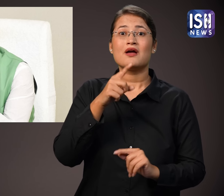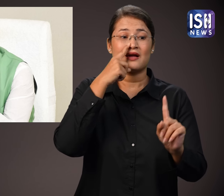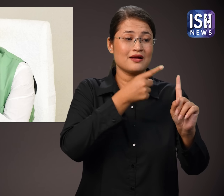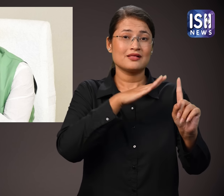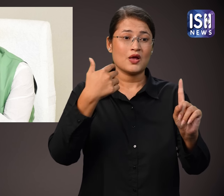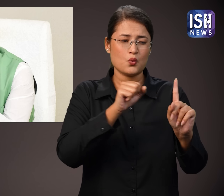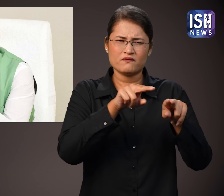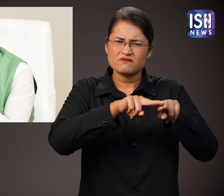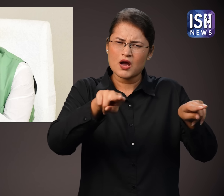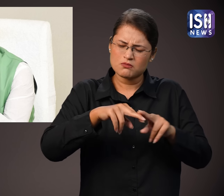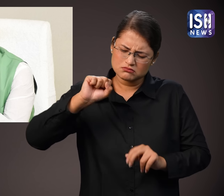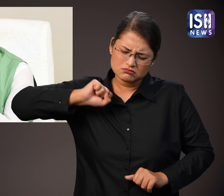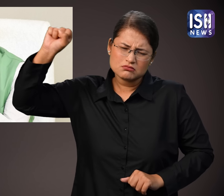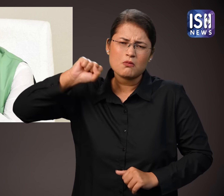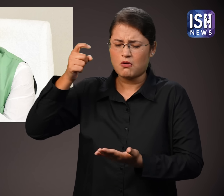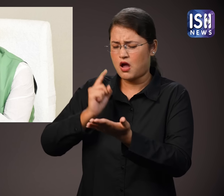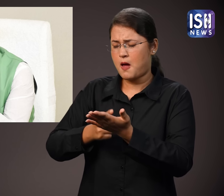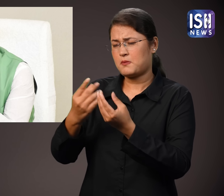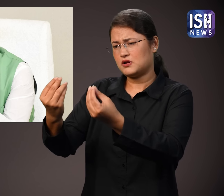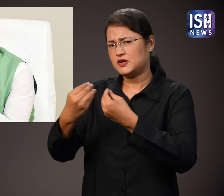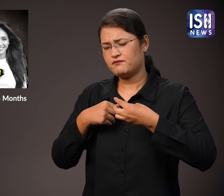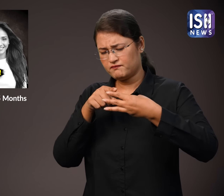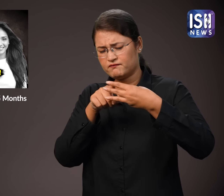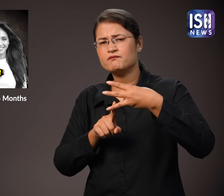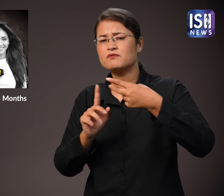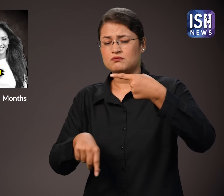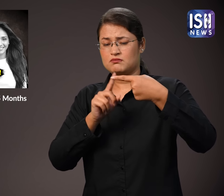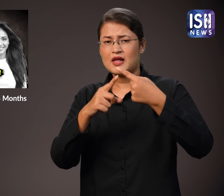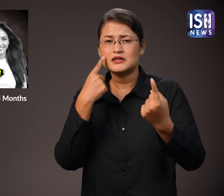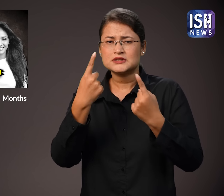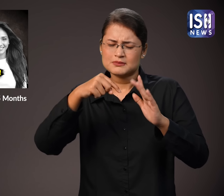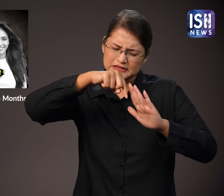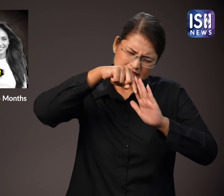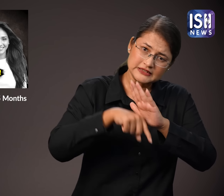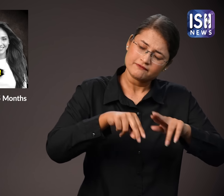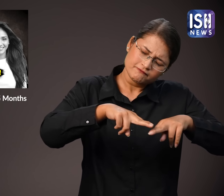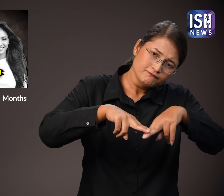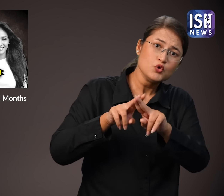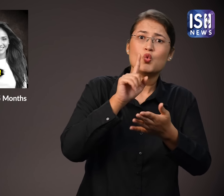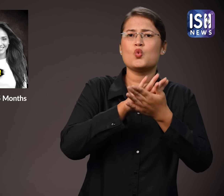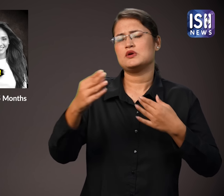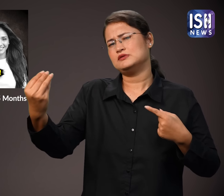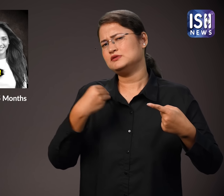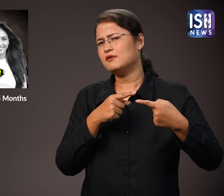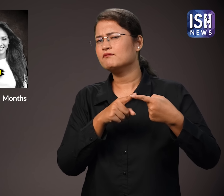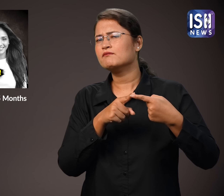Twisha’s family protested demanding a fair investigation,